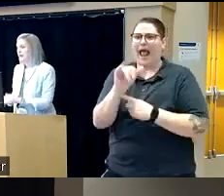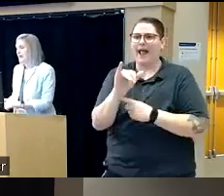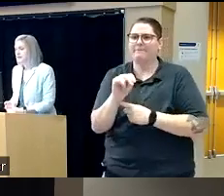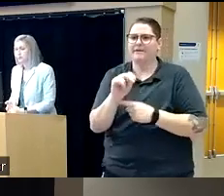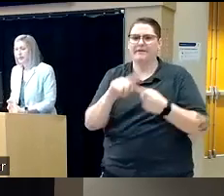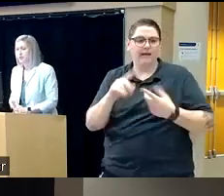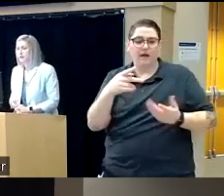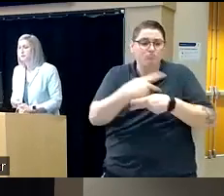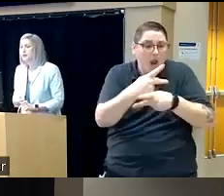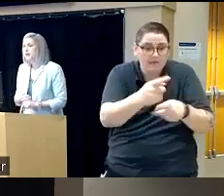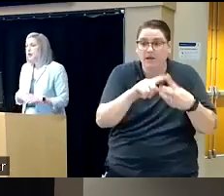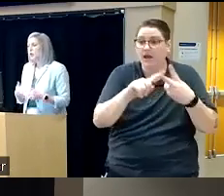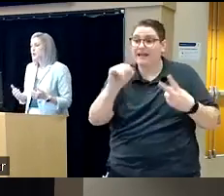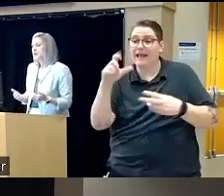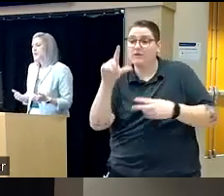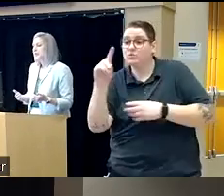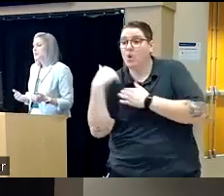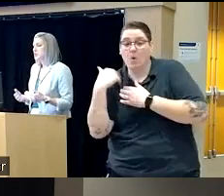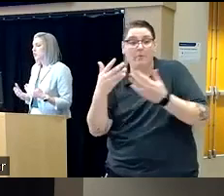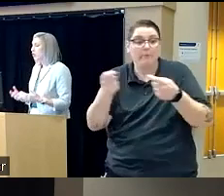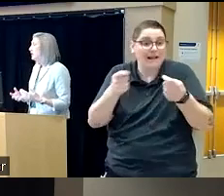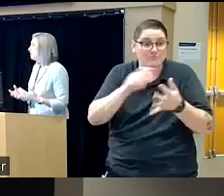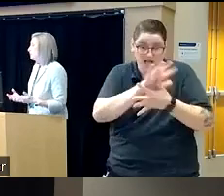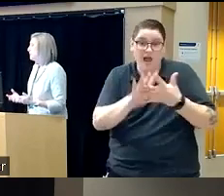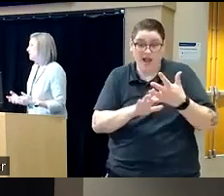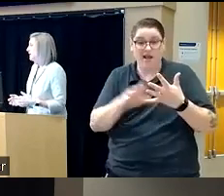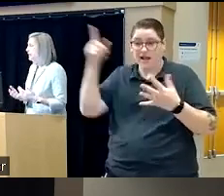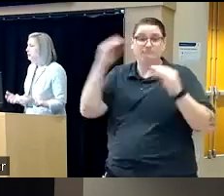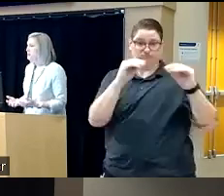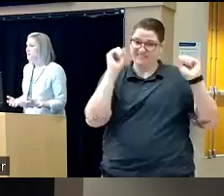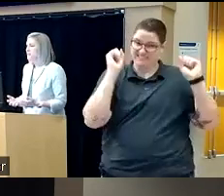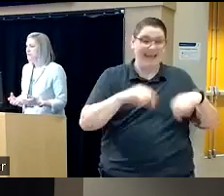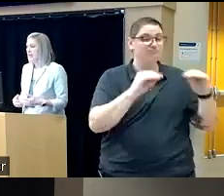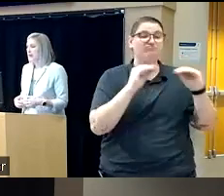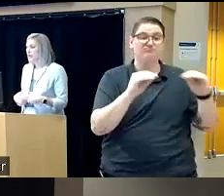and caseload management which really leads to role confusion that therapist feels like are